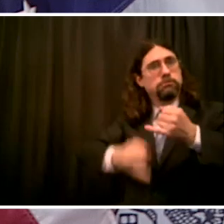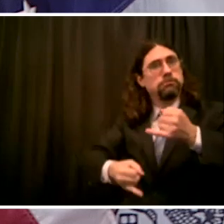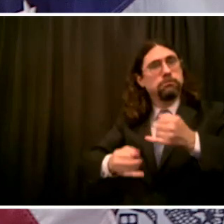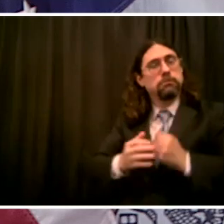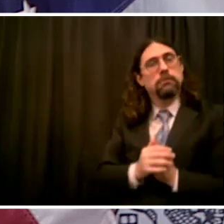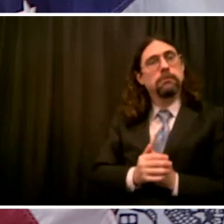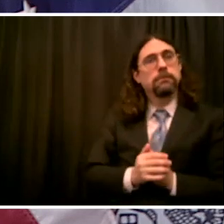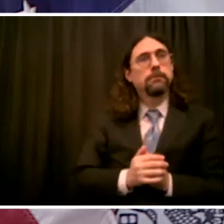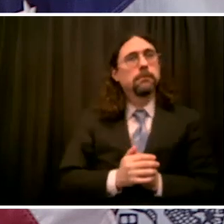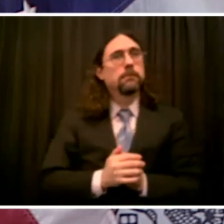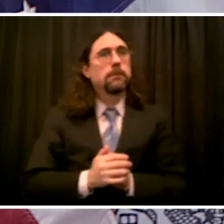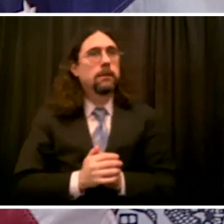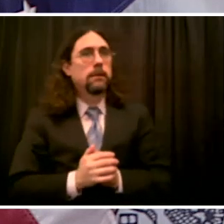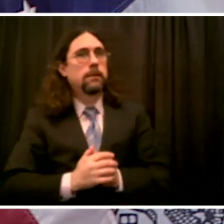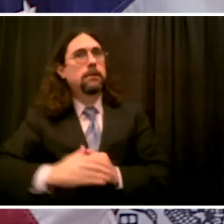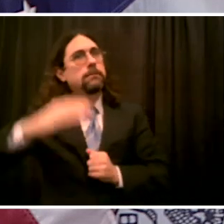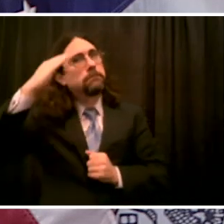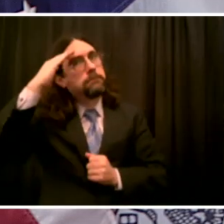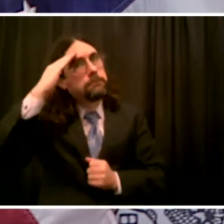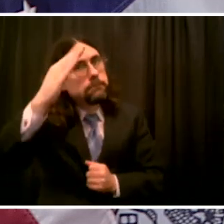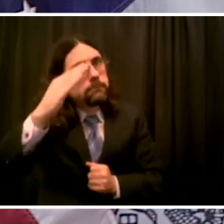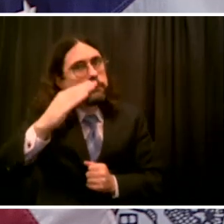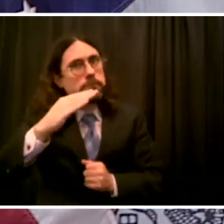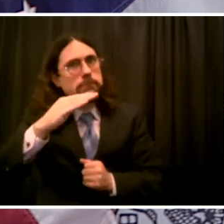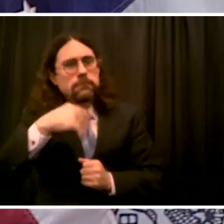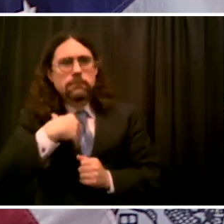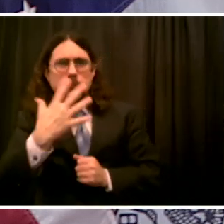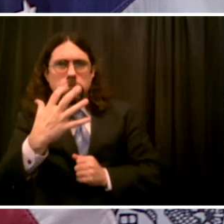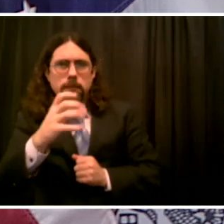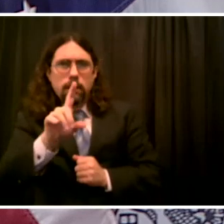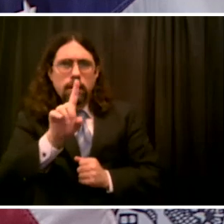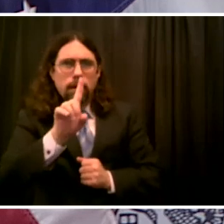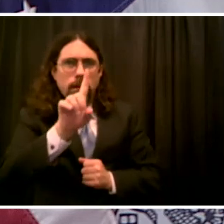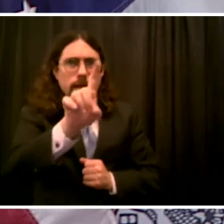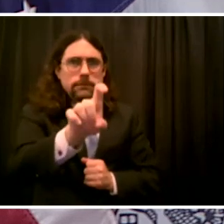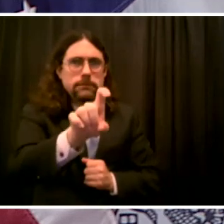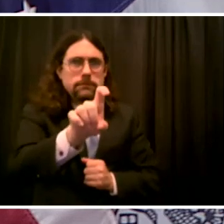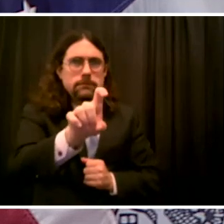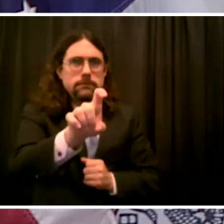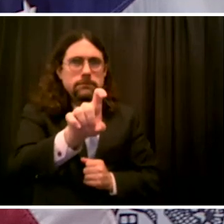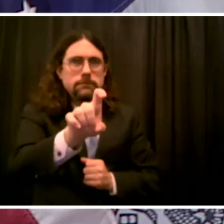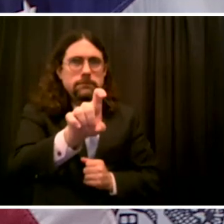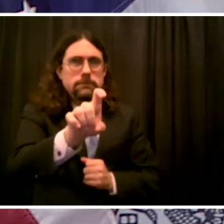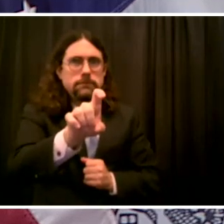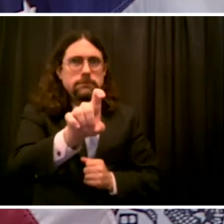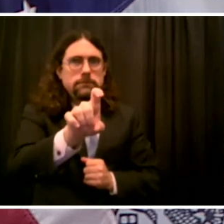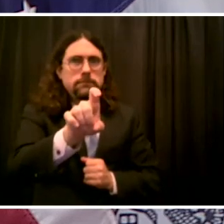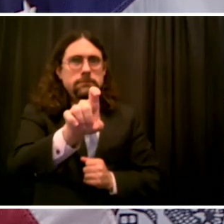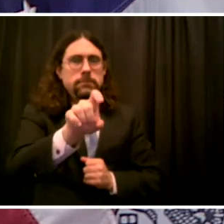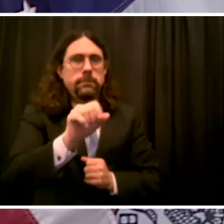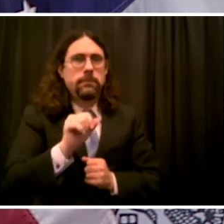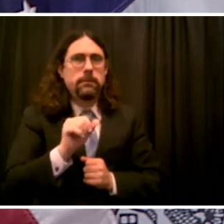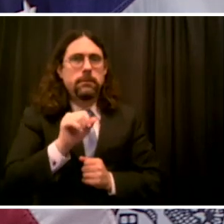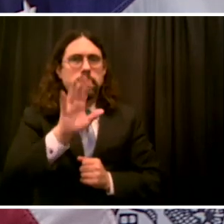TODAY, WE HAVE YOLA FROM THE CITY. HI, EERVYNEO,